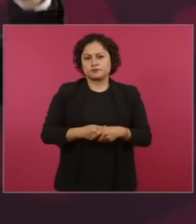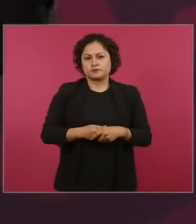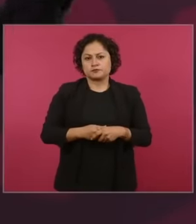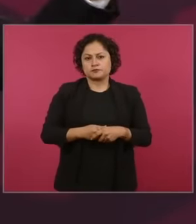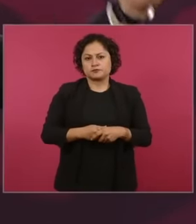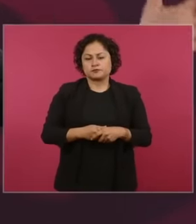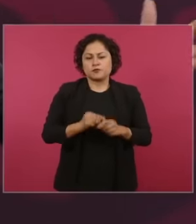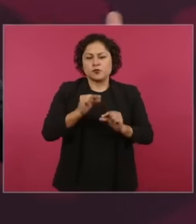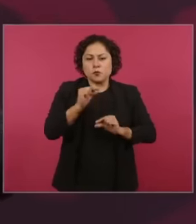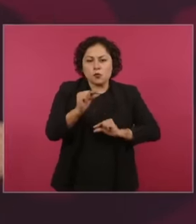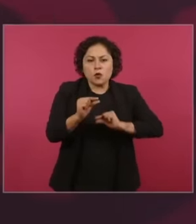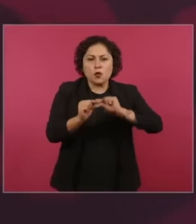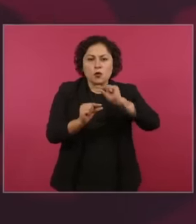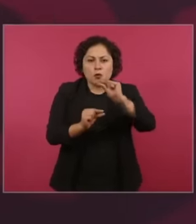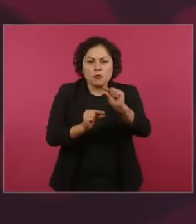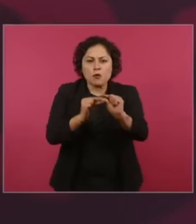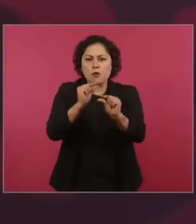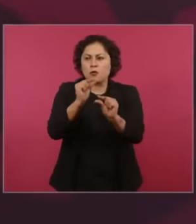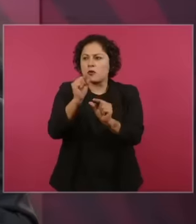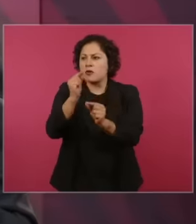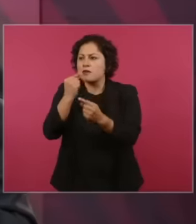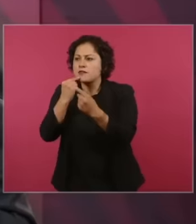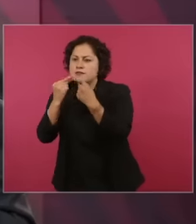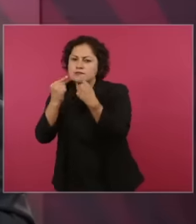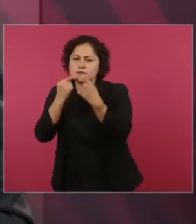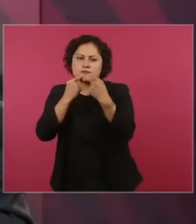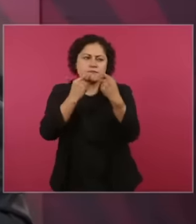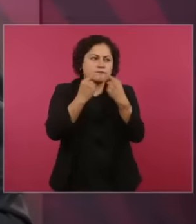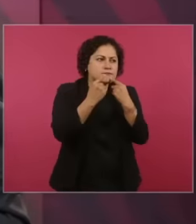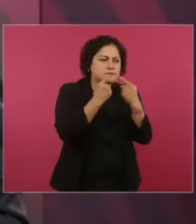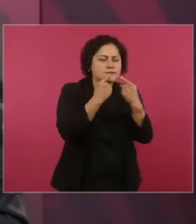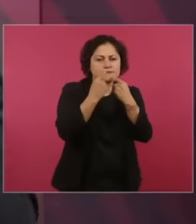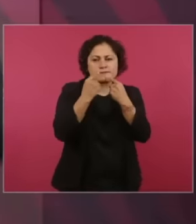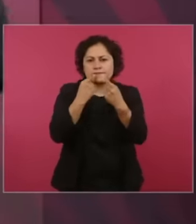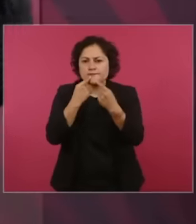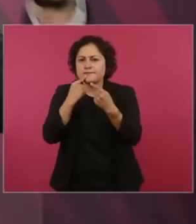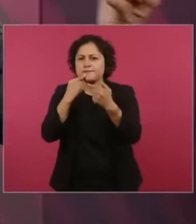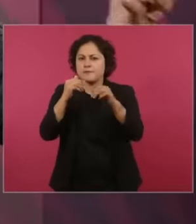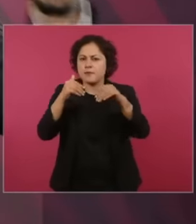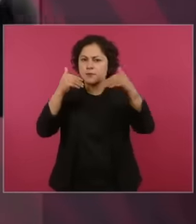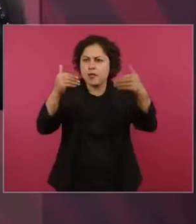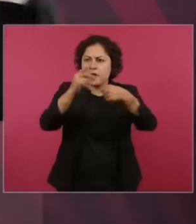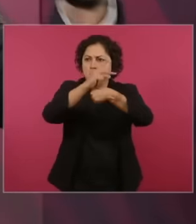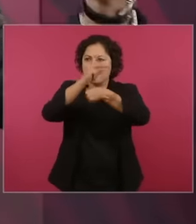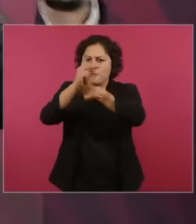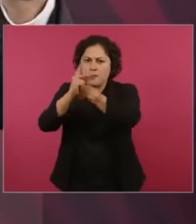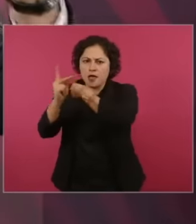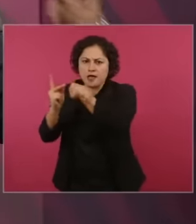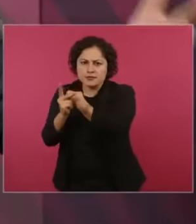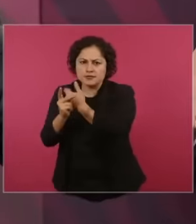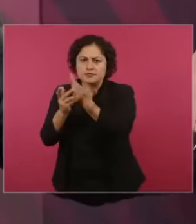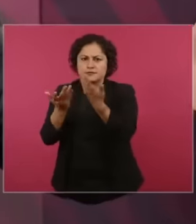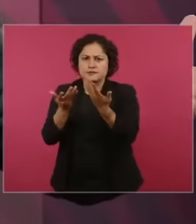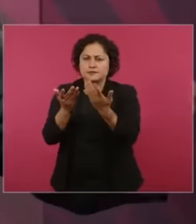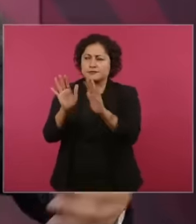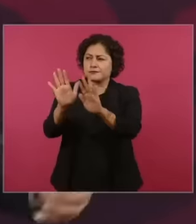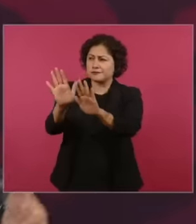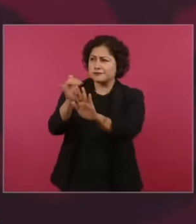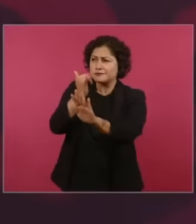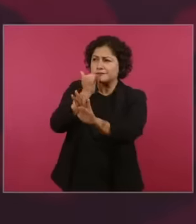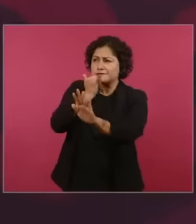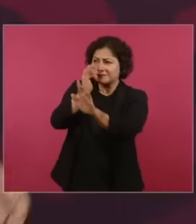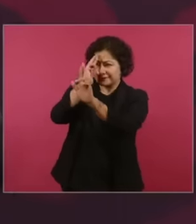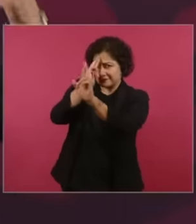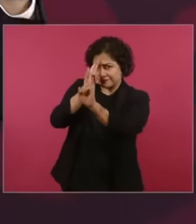of them that they have to act with respect learning to